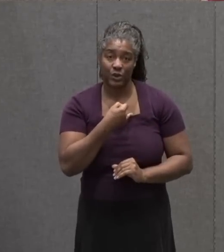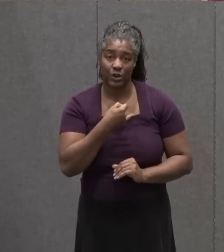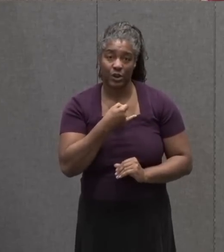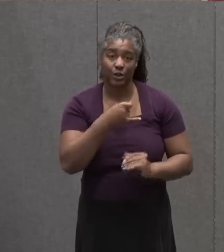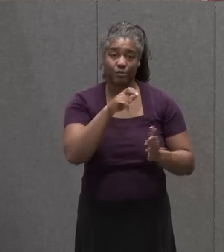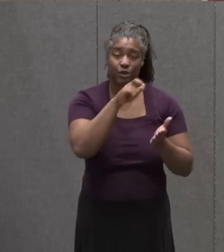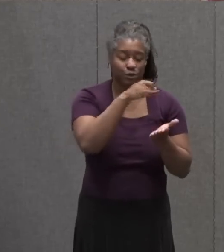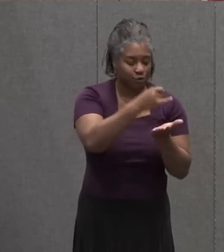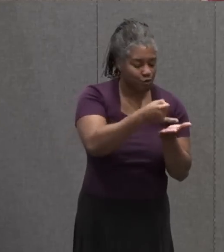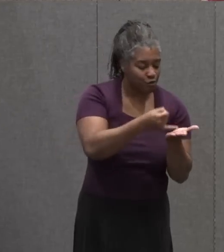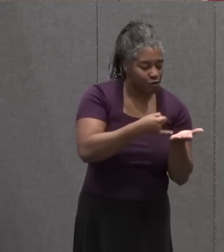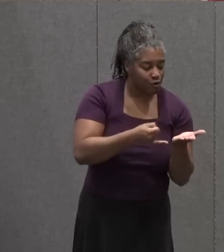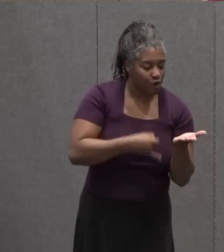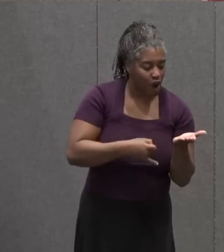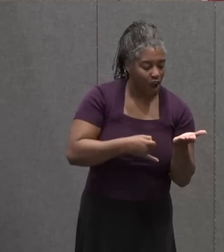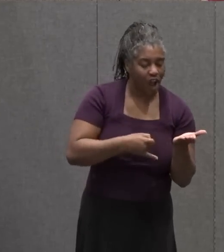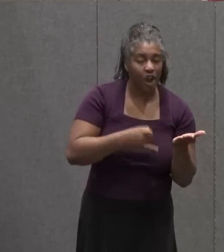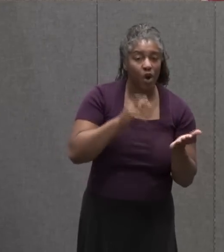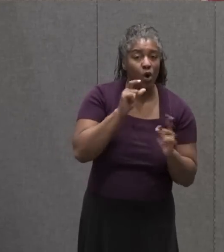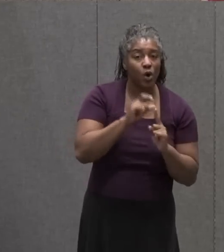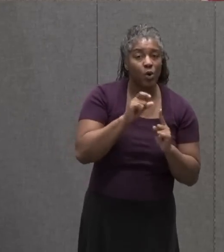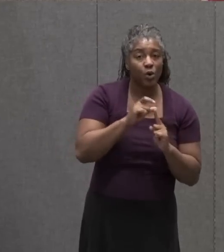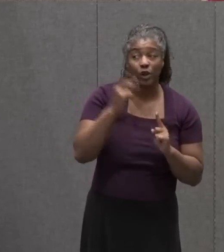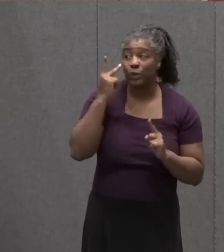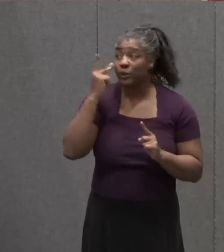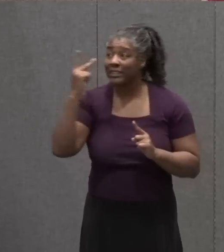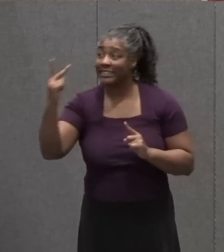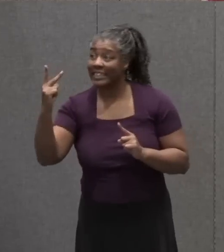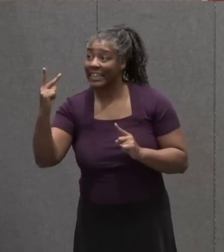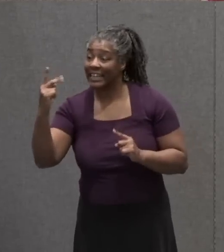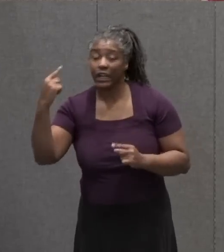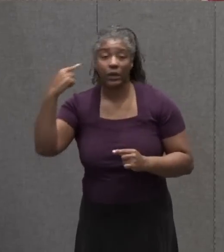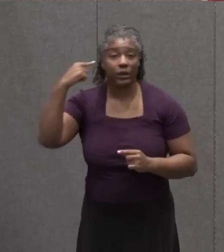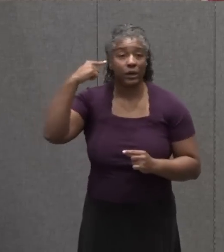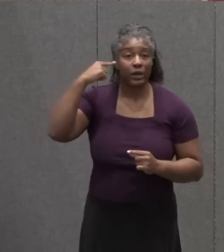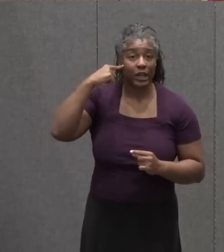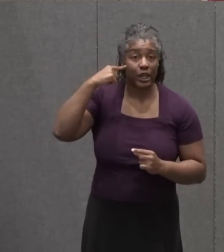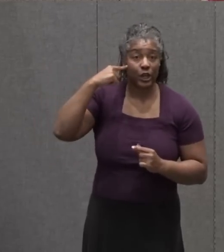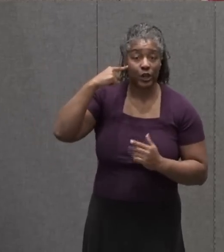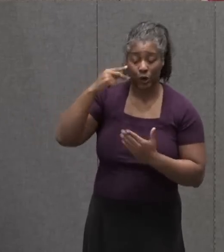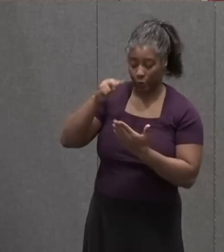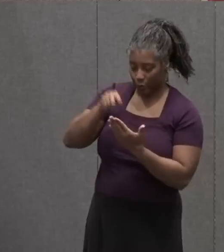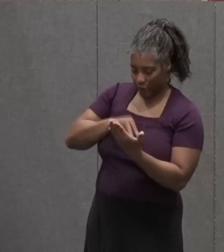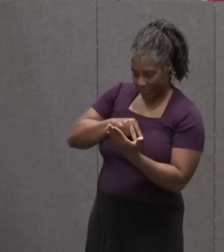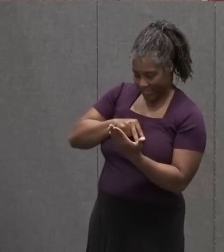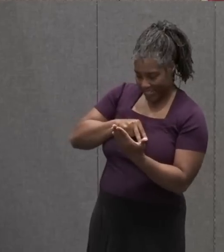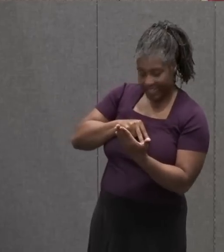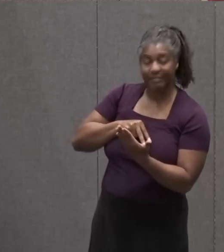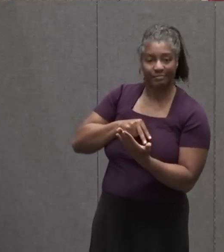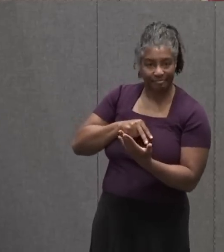all you need is a paper and a pencil. With a grown up, you can help cut up